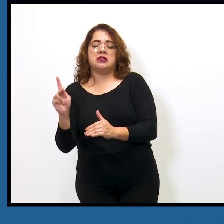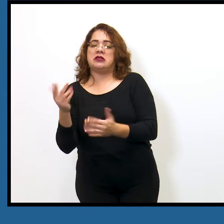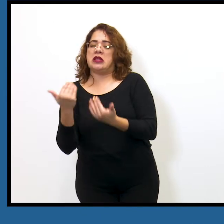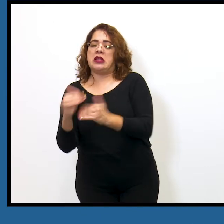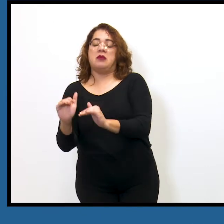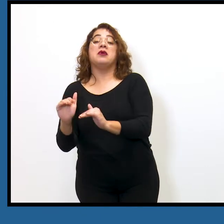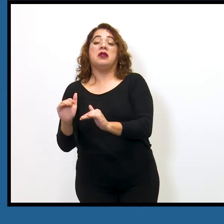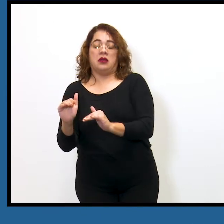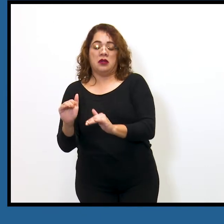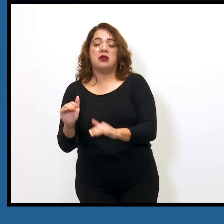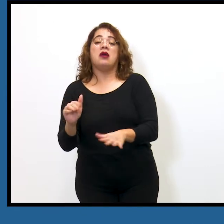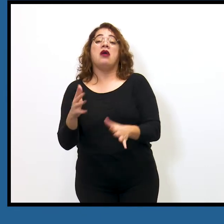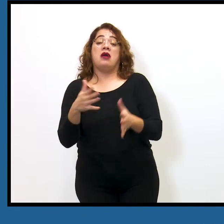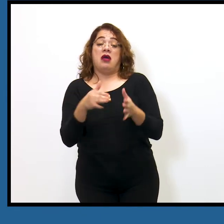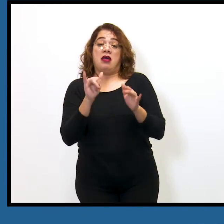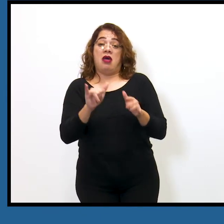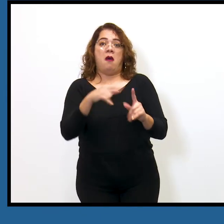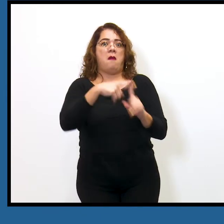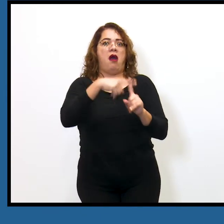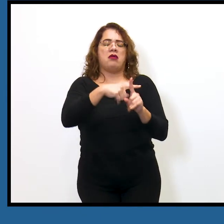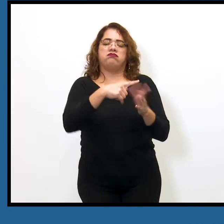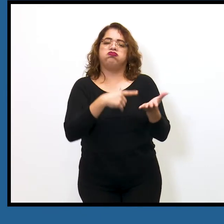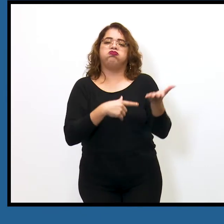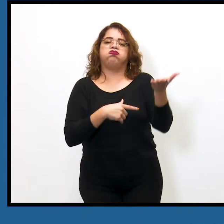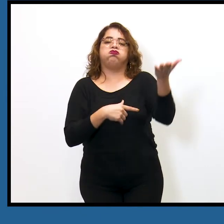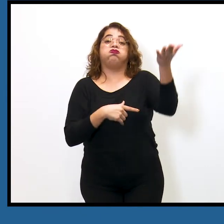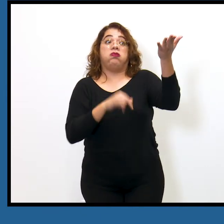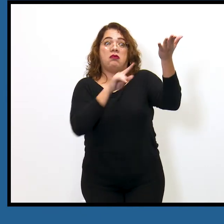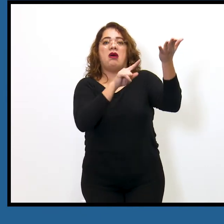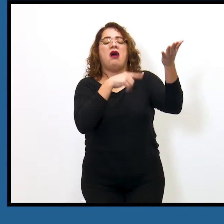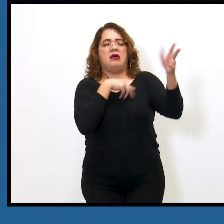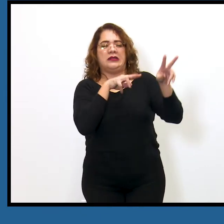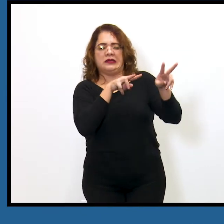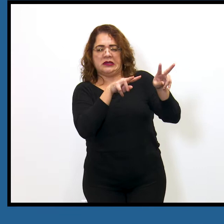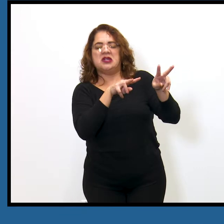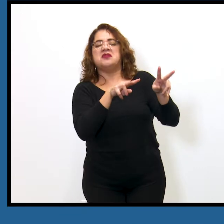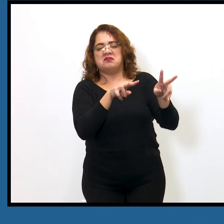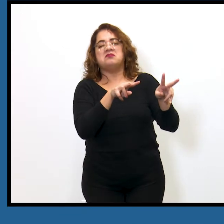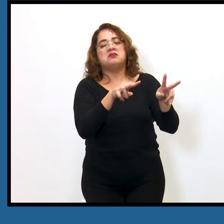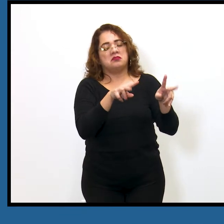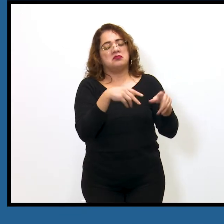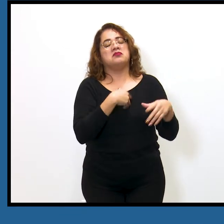and are hopeful for the positive impact that the widespread adoption will have for our individuals,